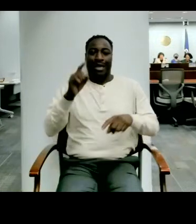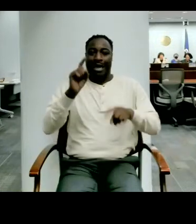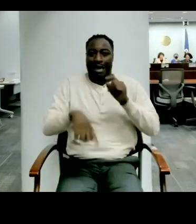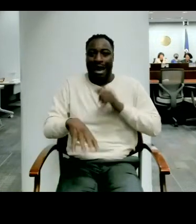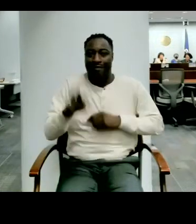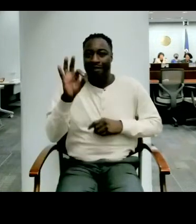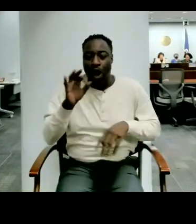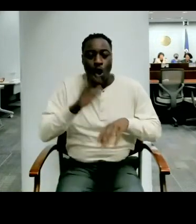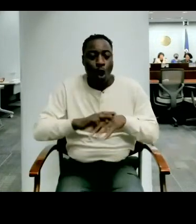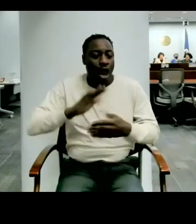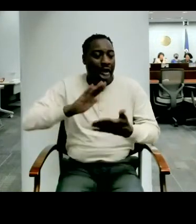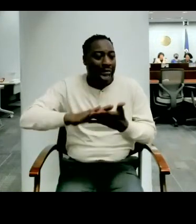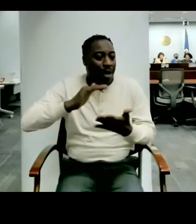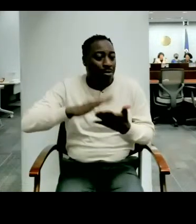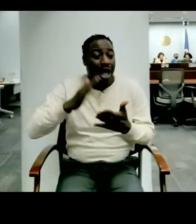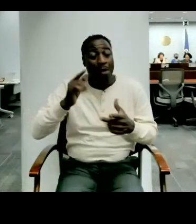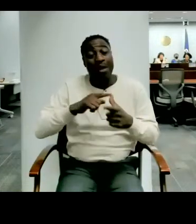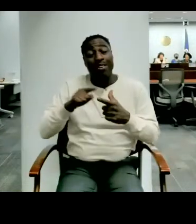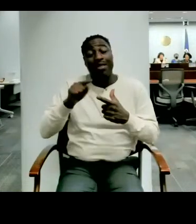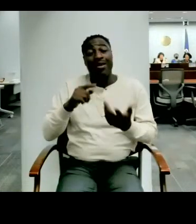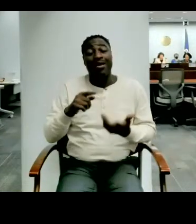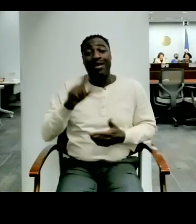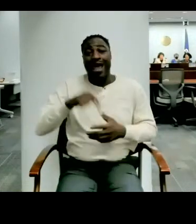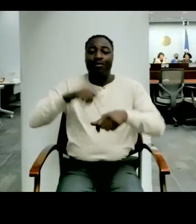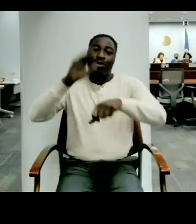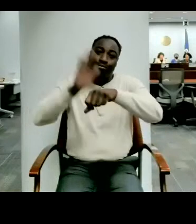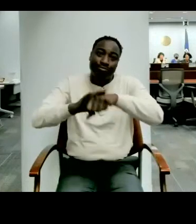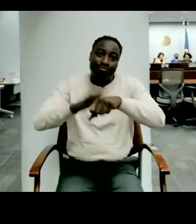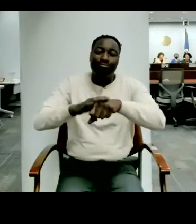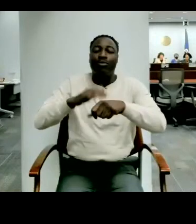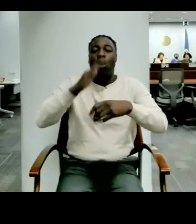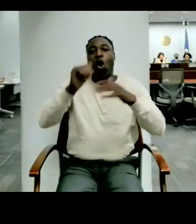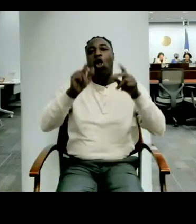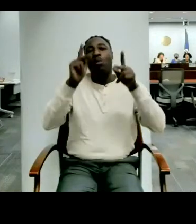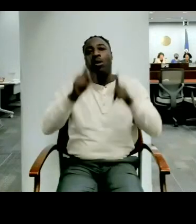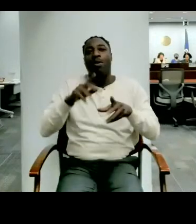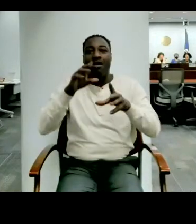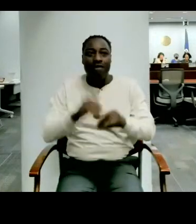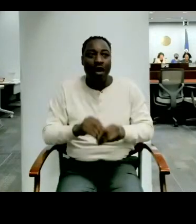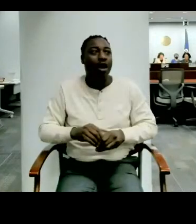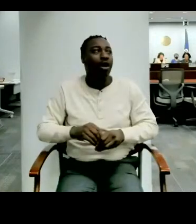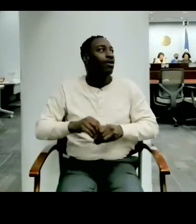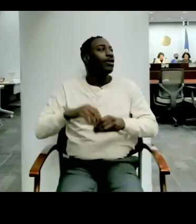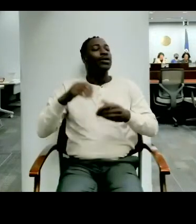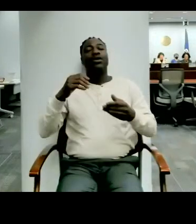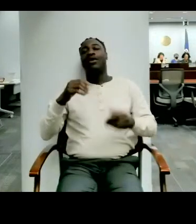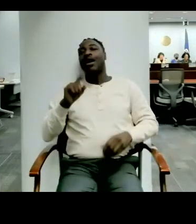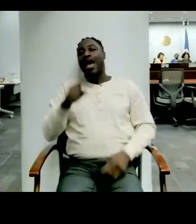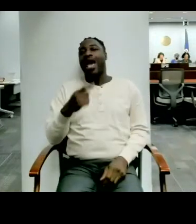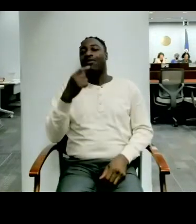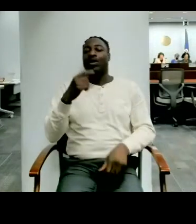We're then faced with having to notify the employees, notify the contracting agencies,